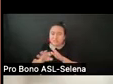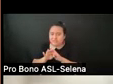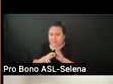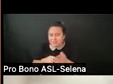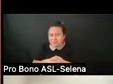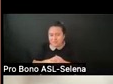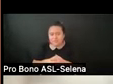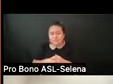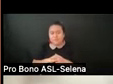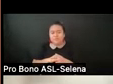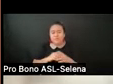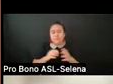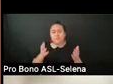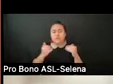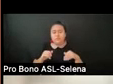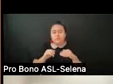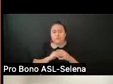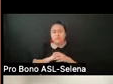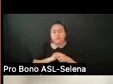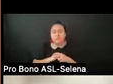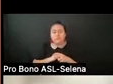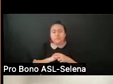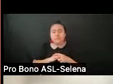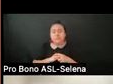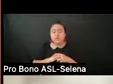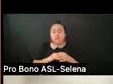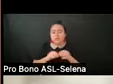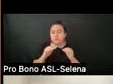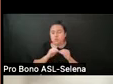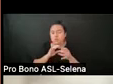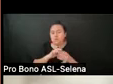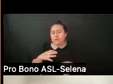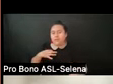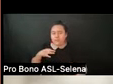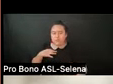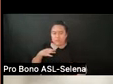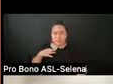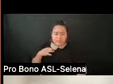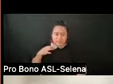A little bit more about eligibility. So, your project has to be a feature length.